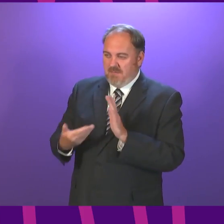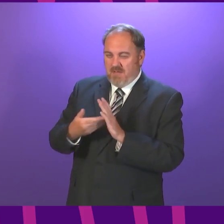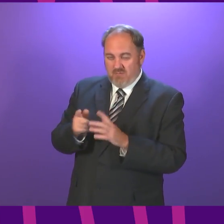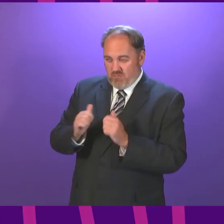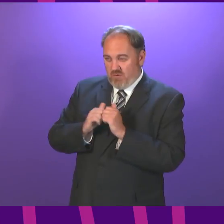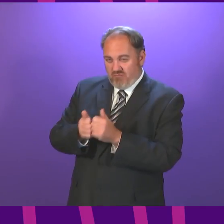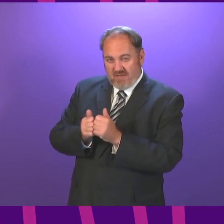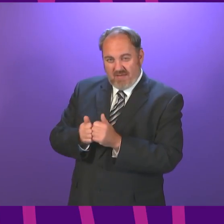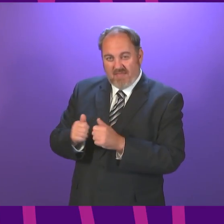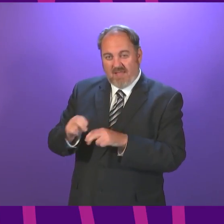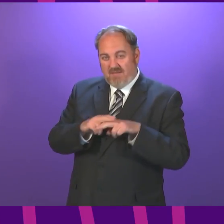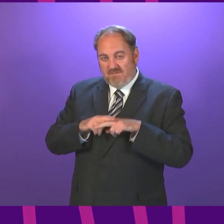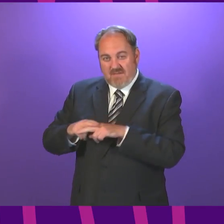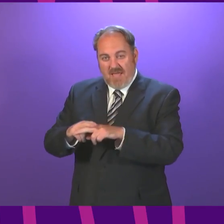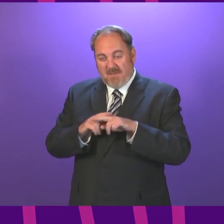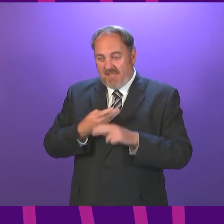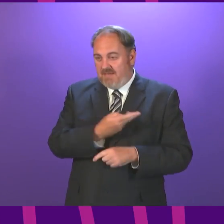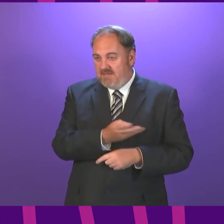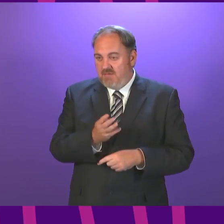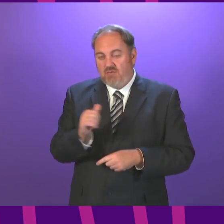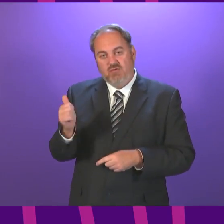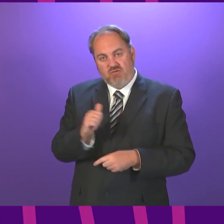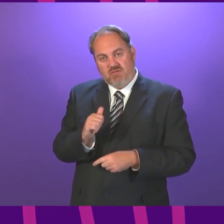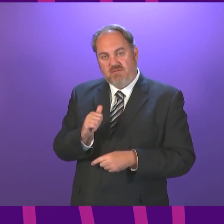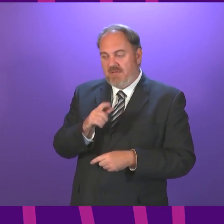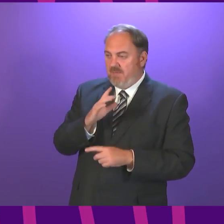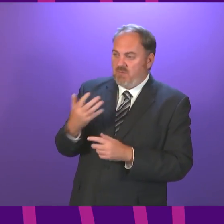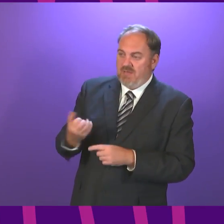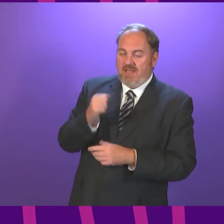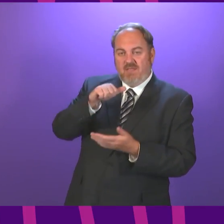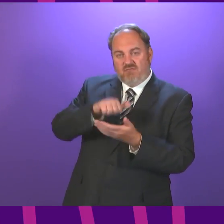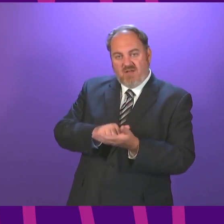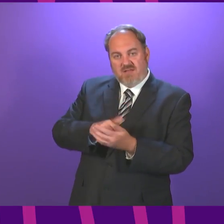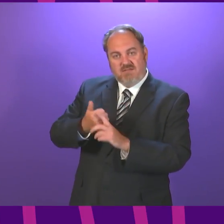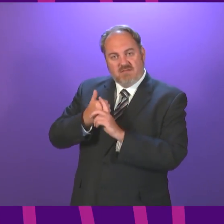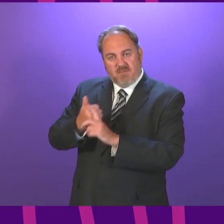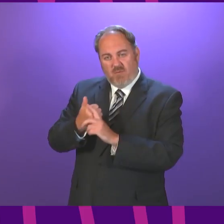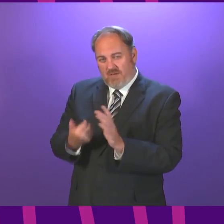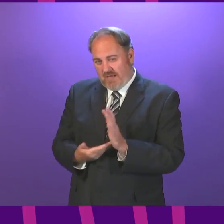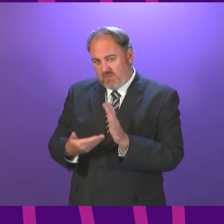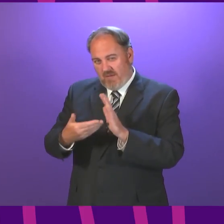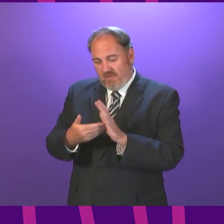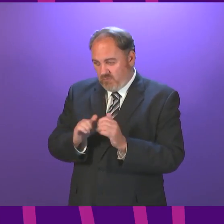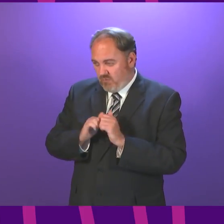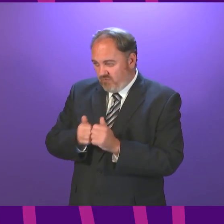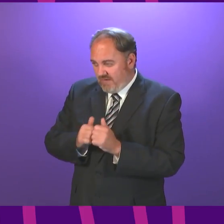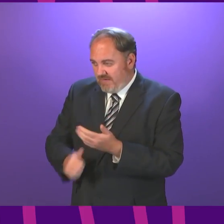members are also able to access the support that they need?